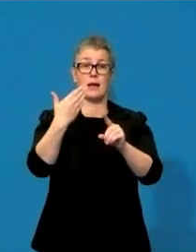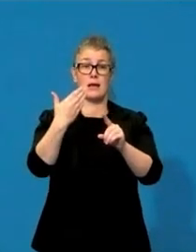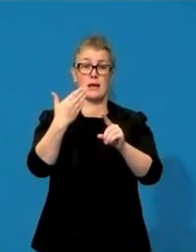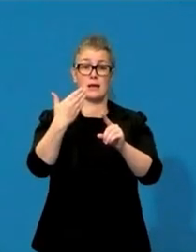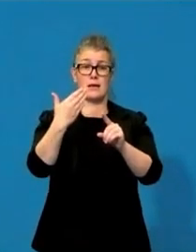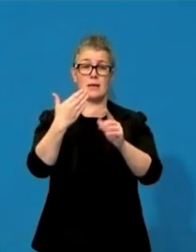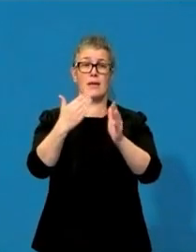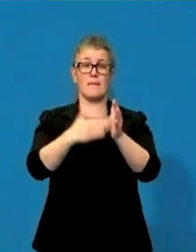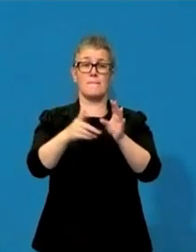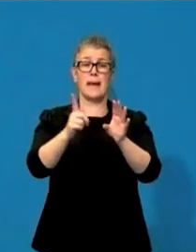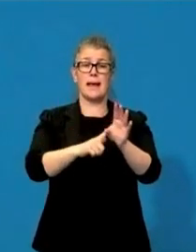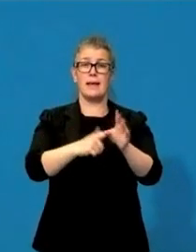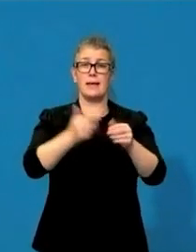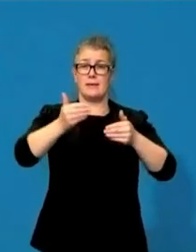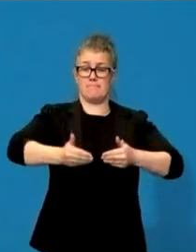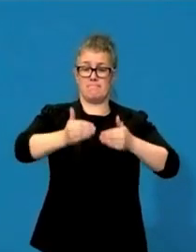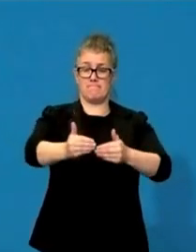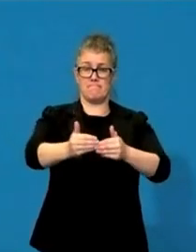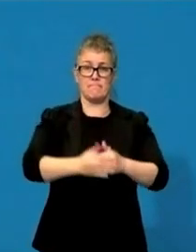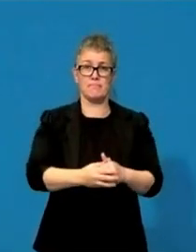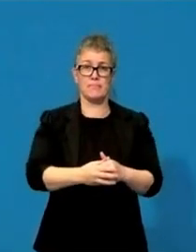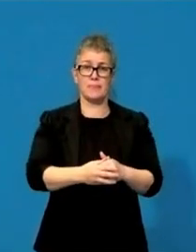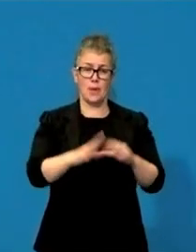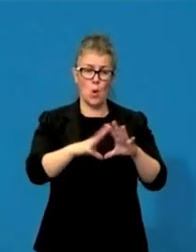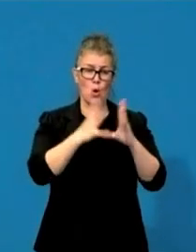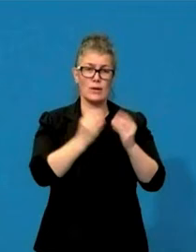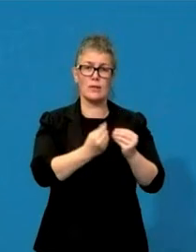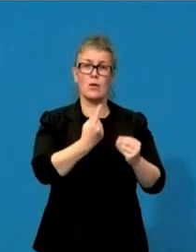The total provided was $101,000.